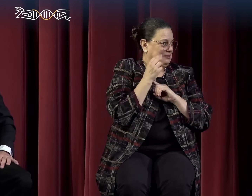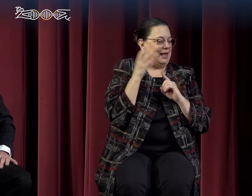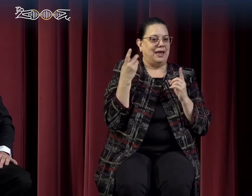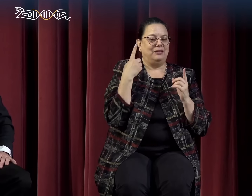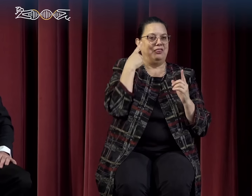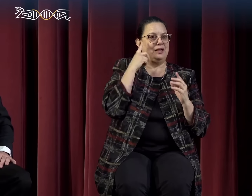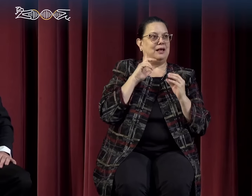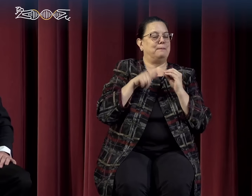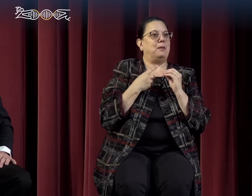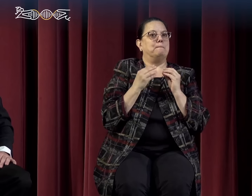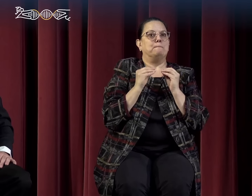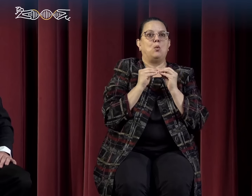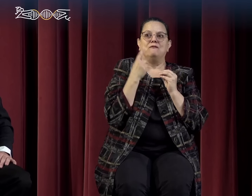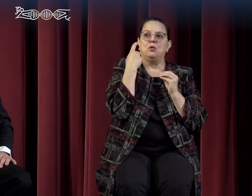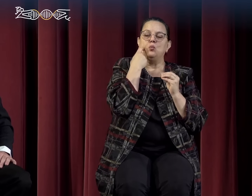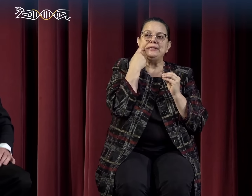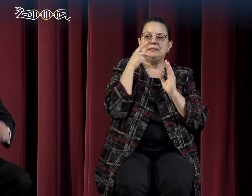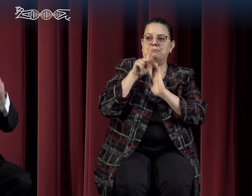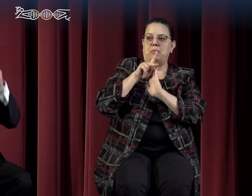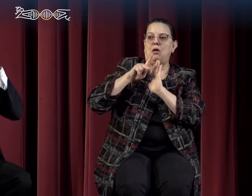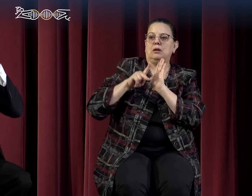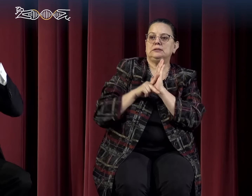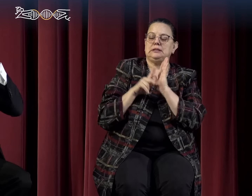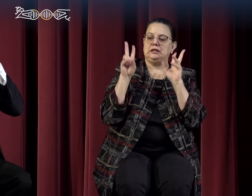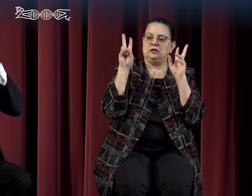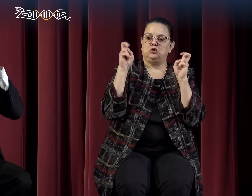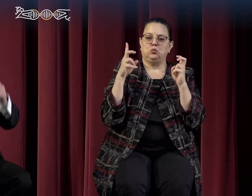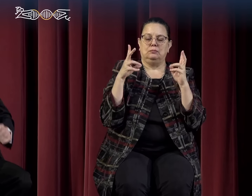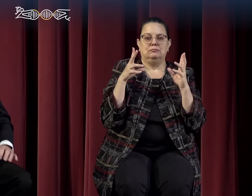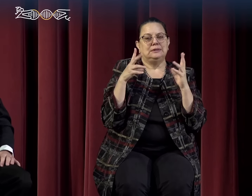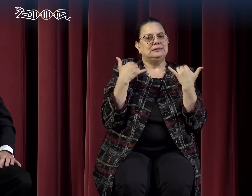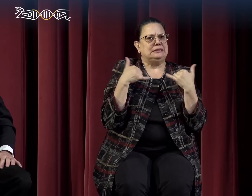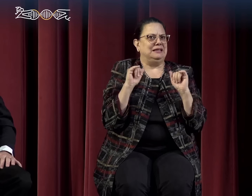historical context and then more recent policies as well.